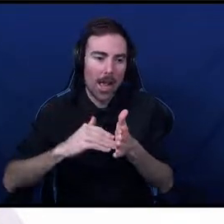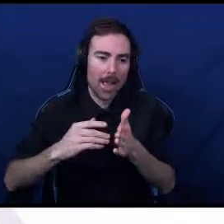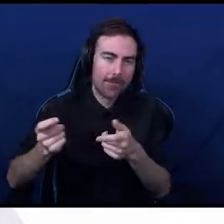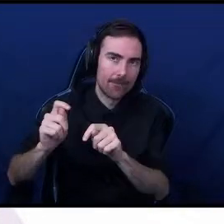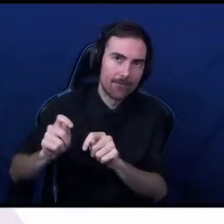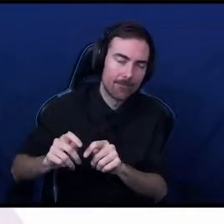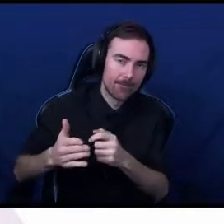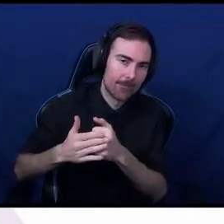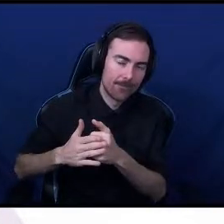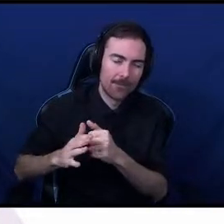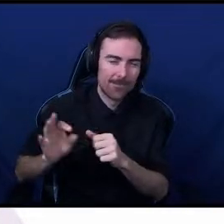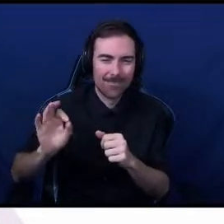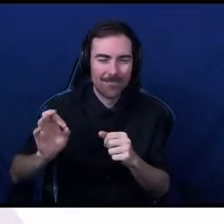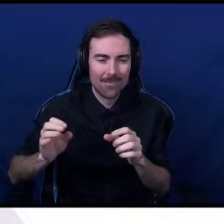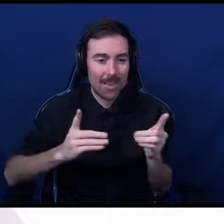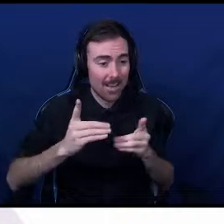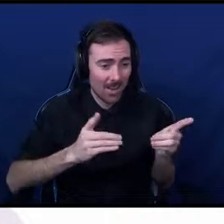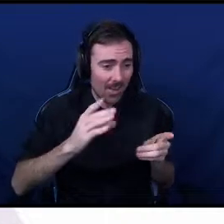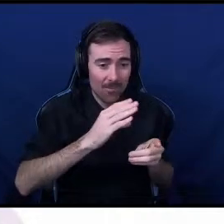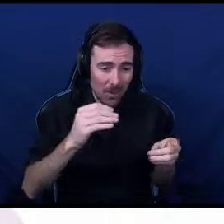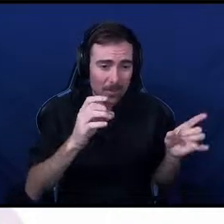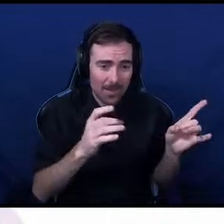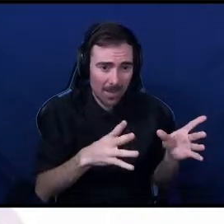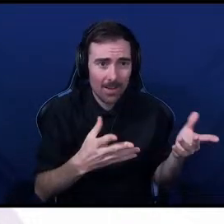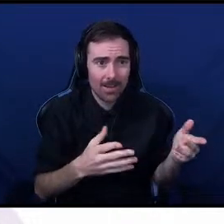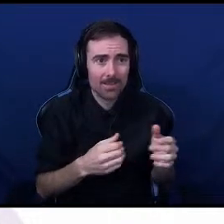So I guess from this we can say there is no normal there is no